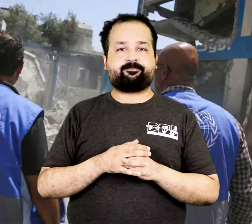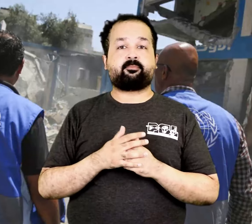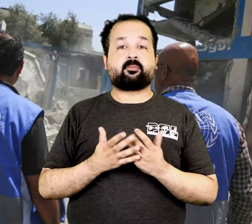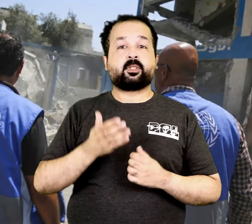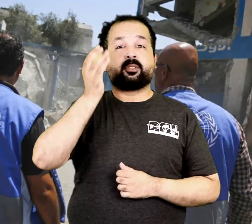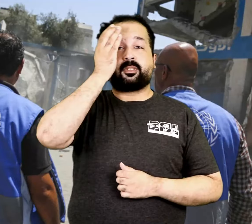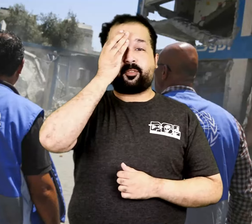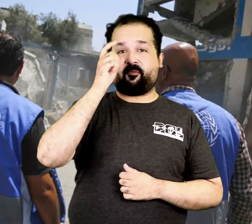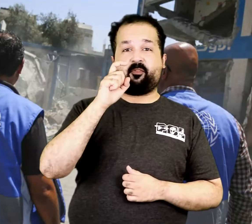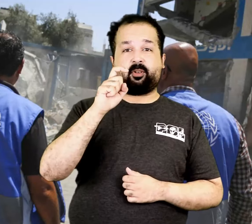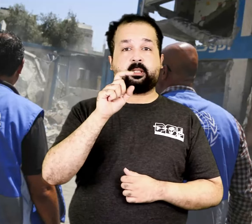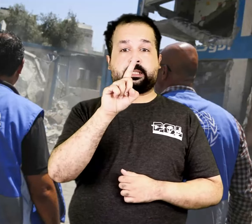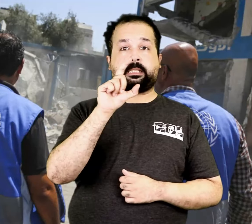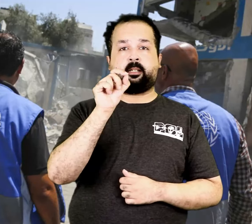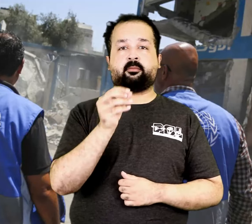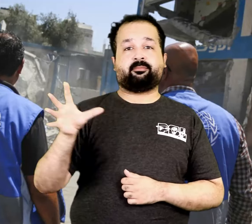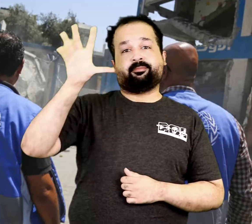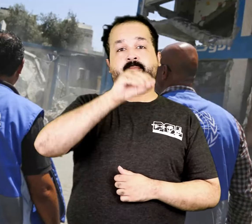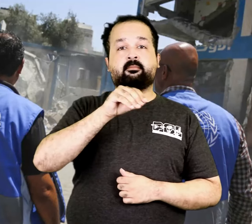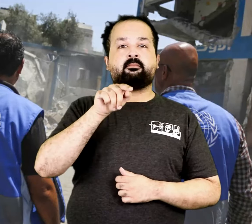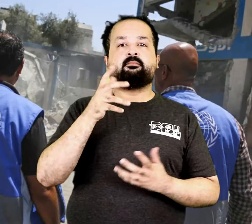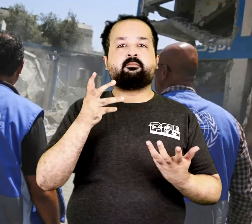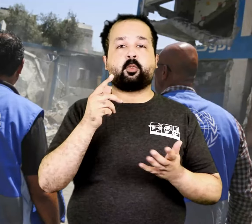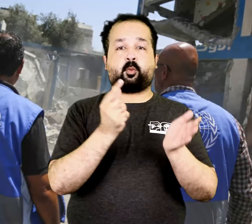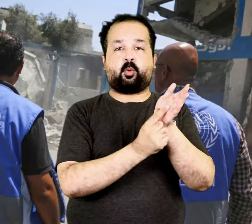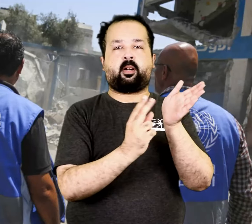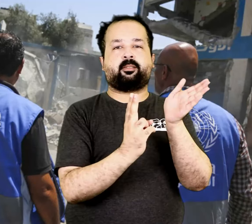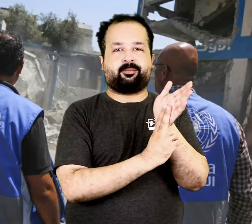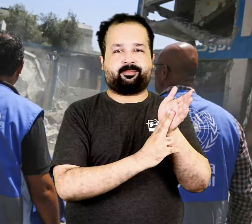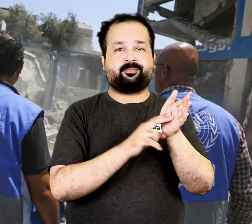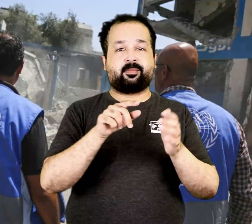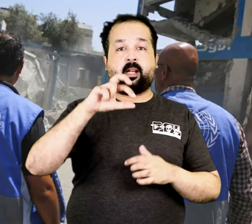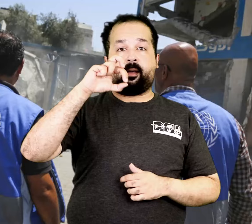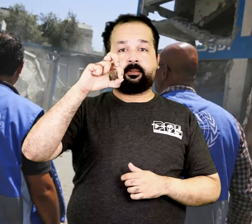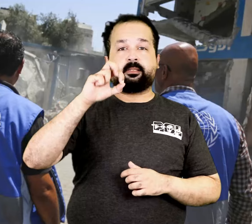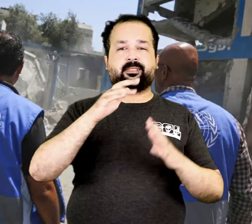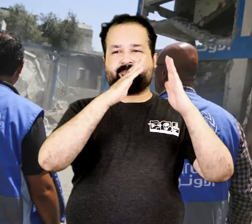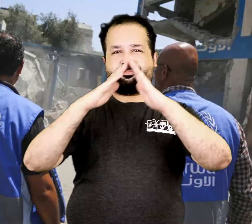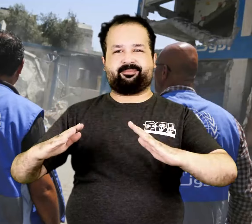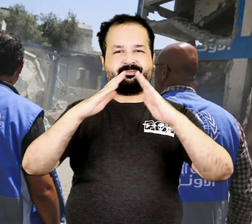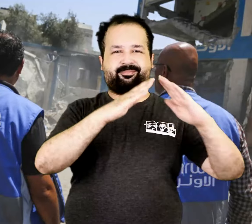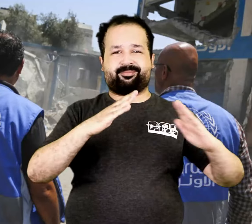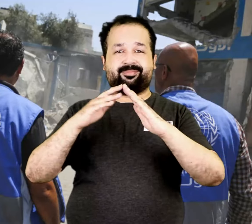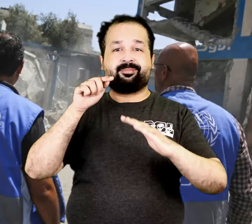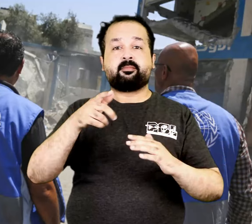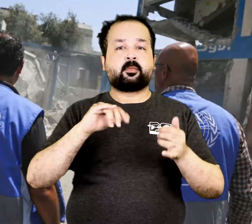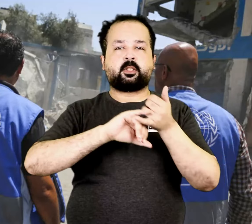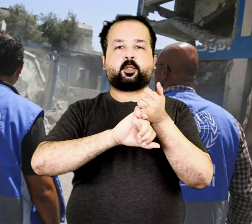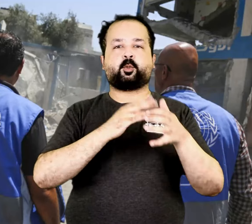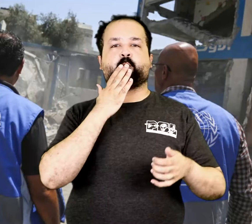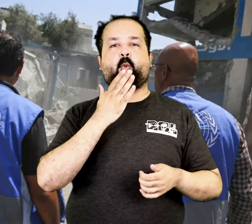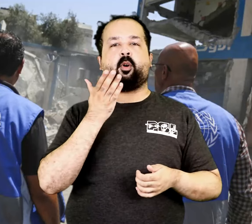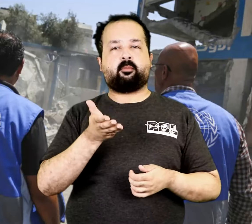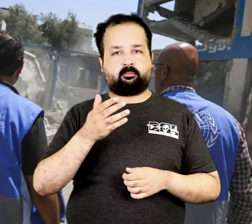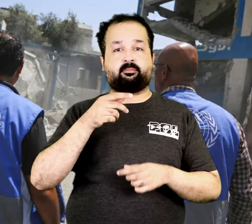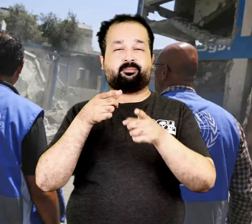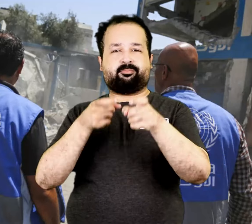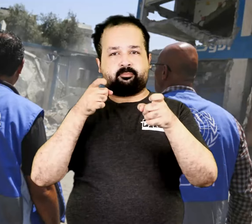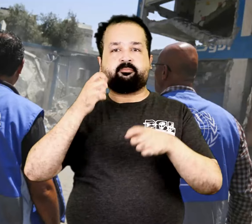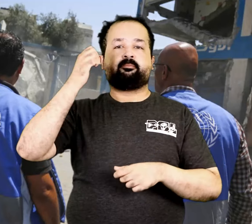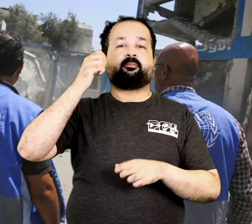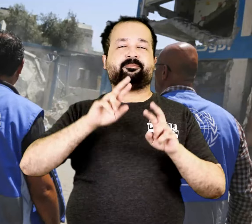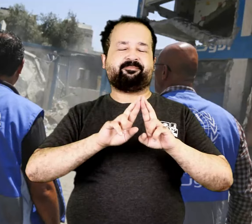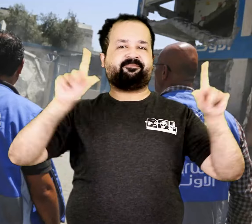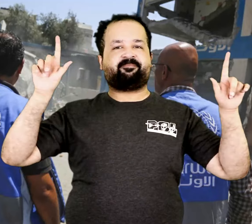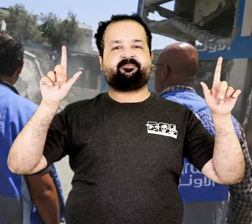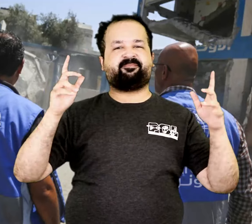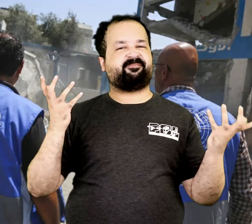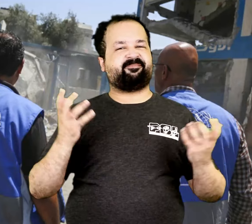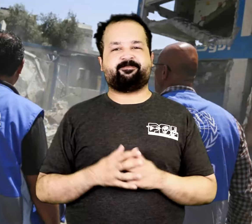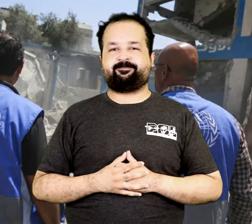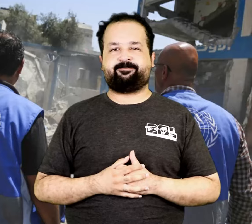In 10 days, the Israeli army targeted 8 UN refugee schools.